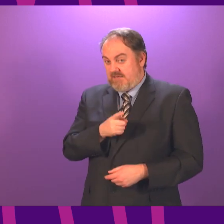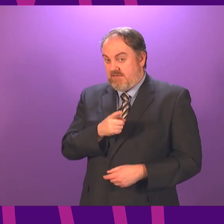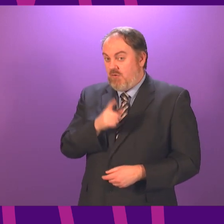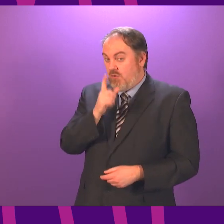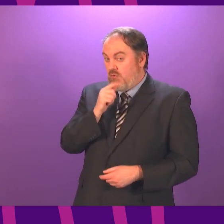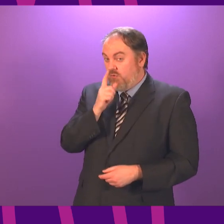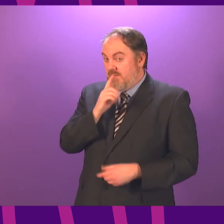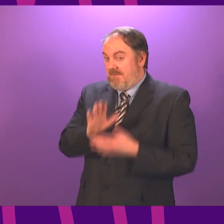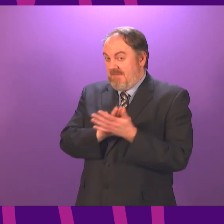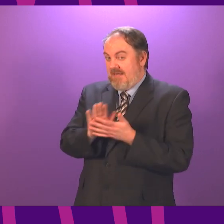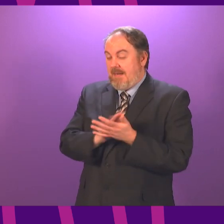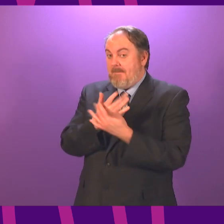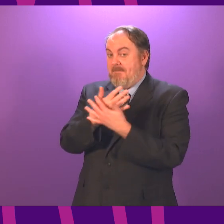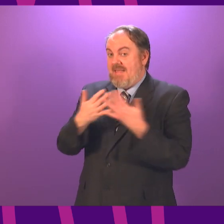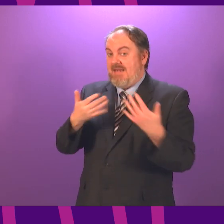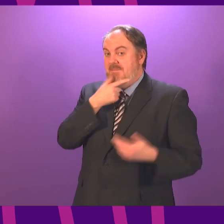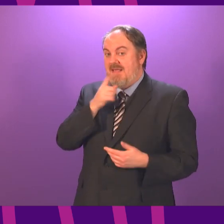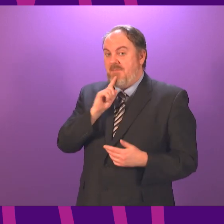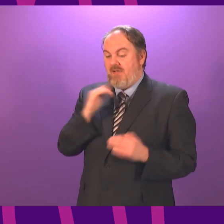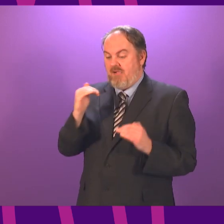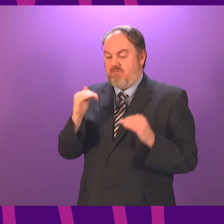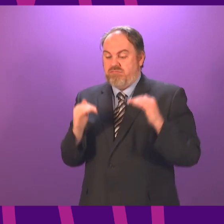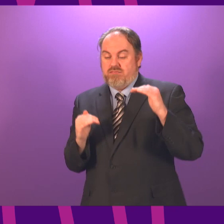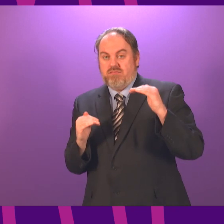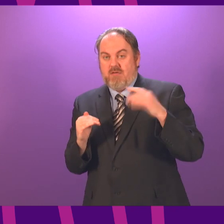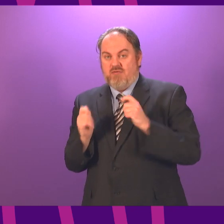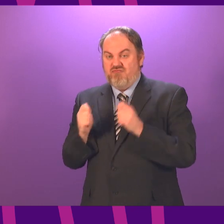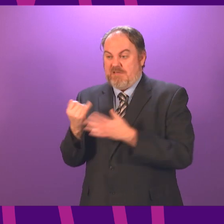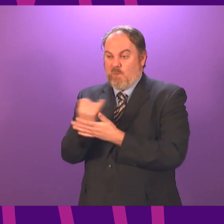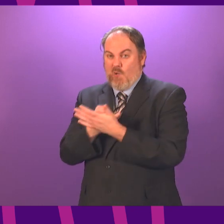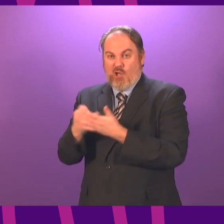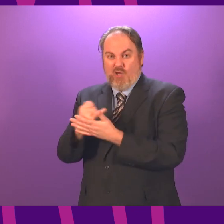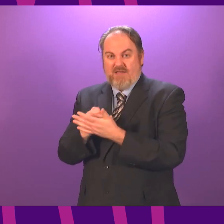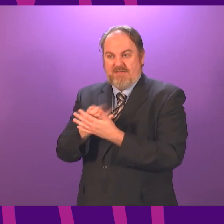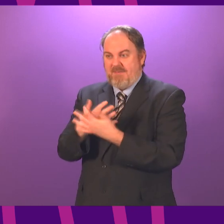inequality that we face today even worse, and that they could set a dangerous precedent